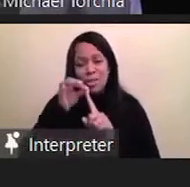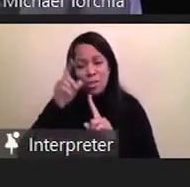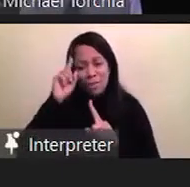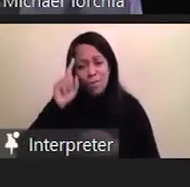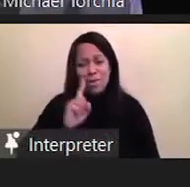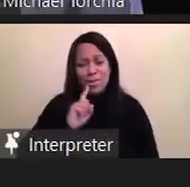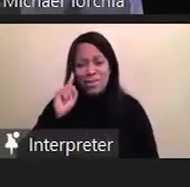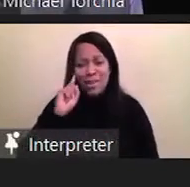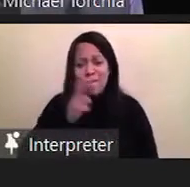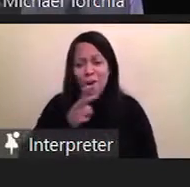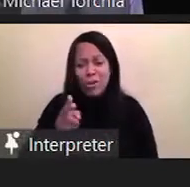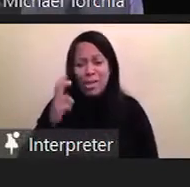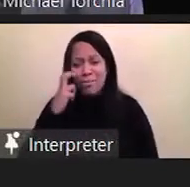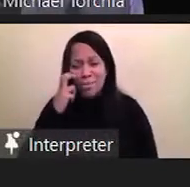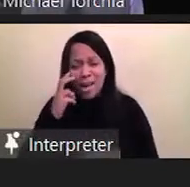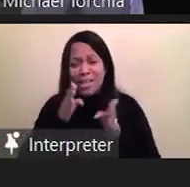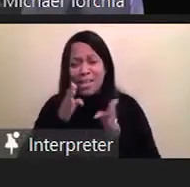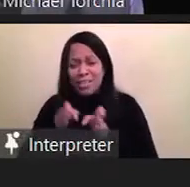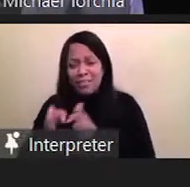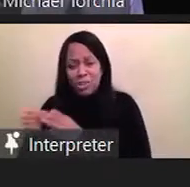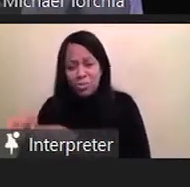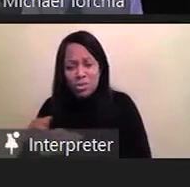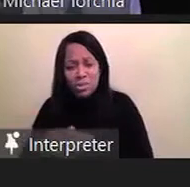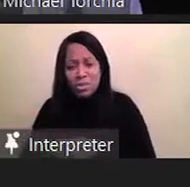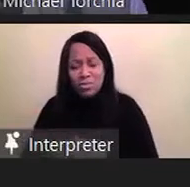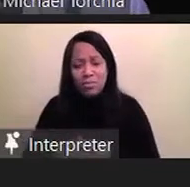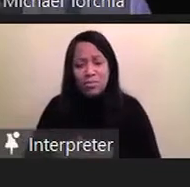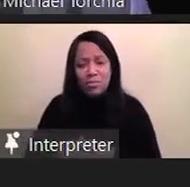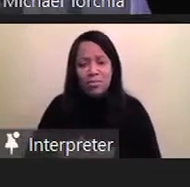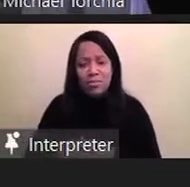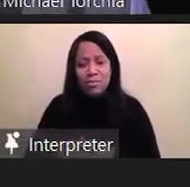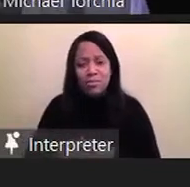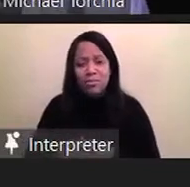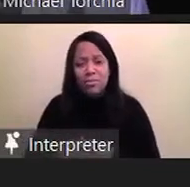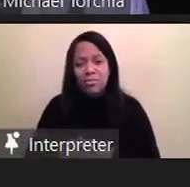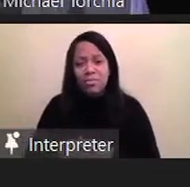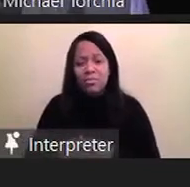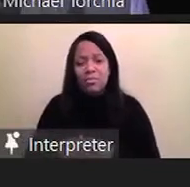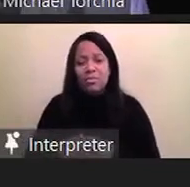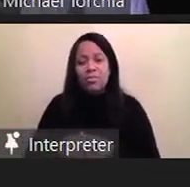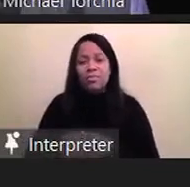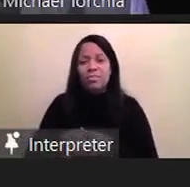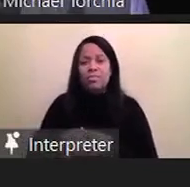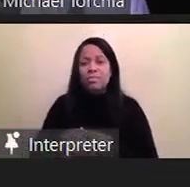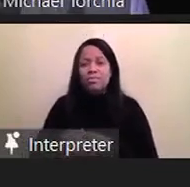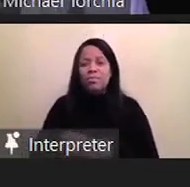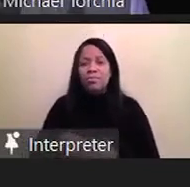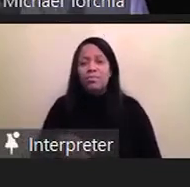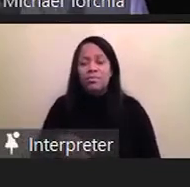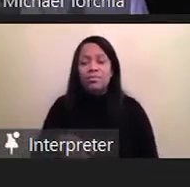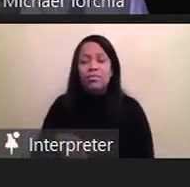and blind. So really, the case studies-- they are fascinating.